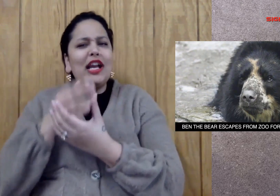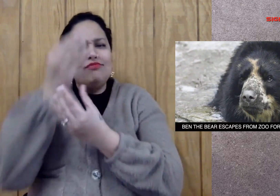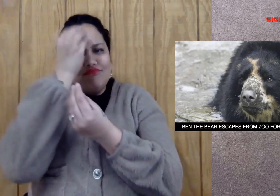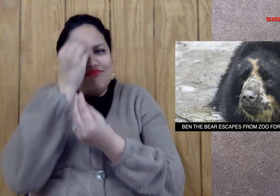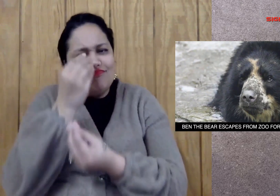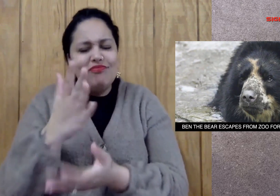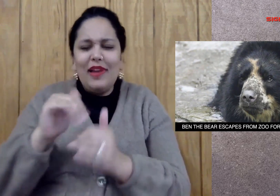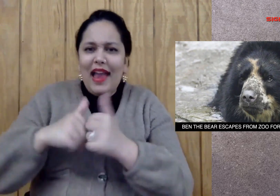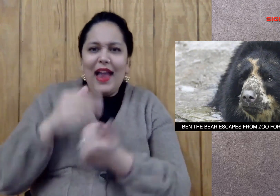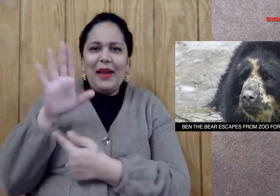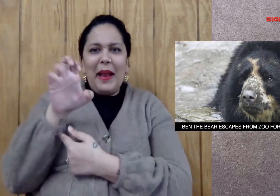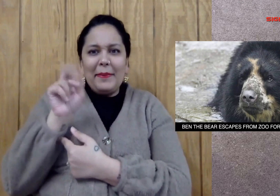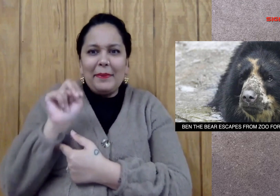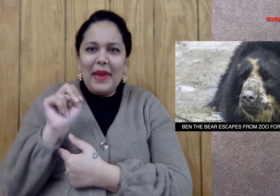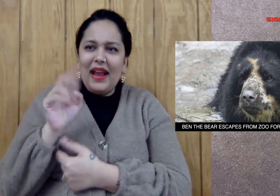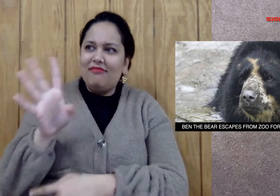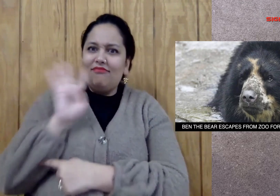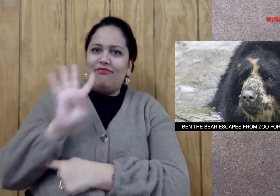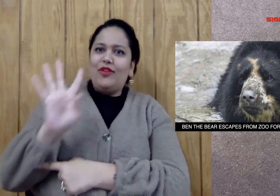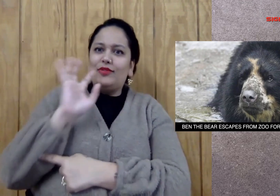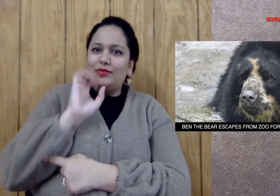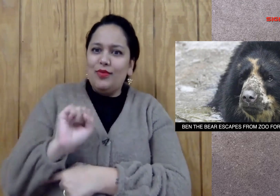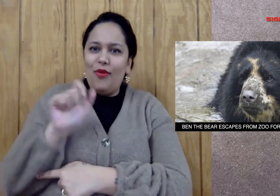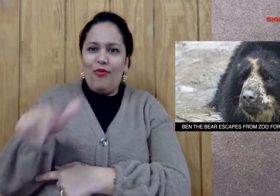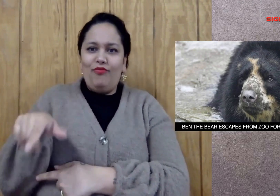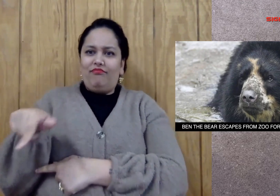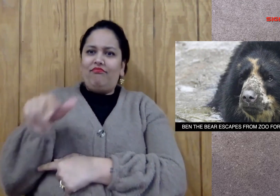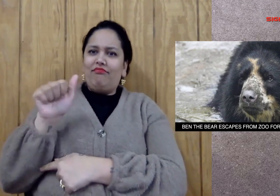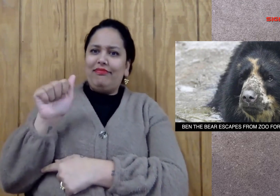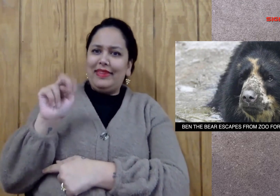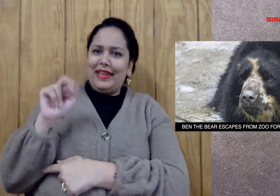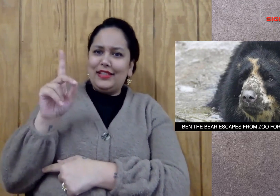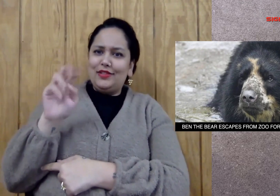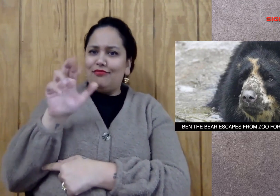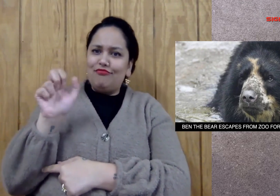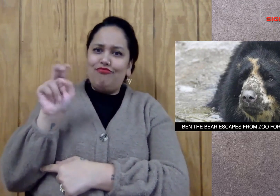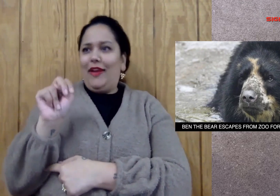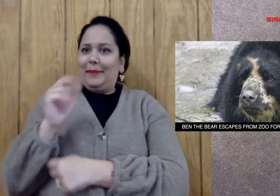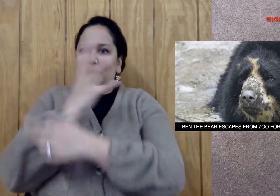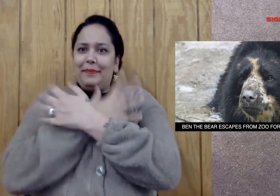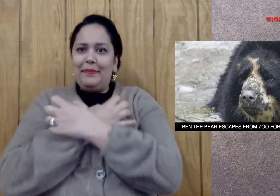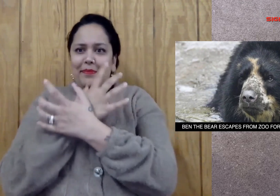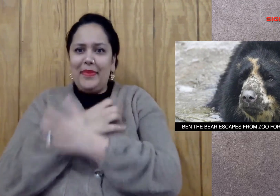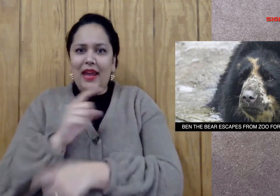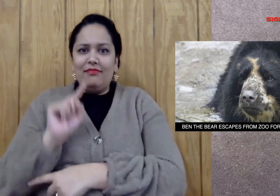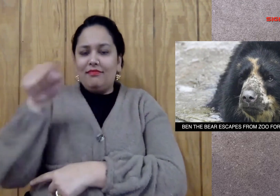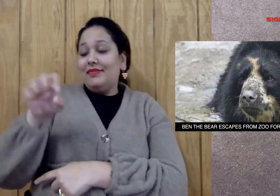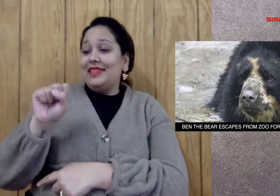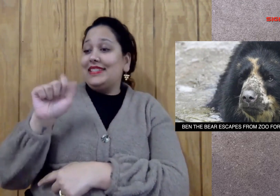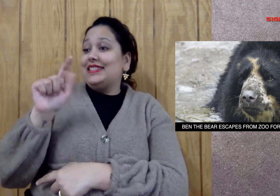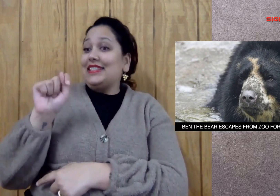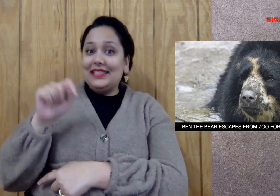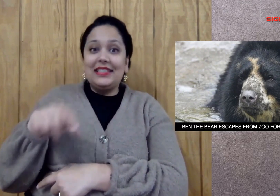Last week we shared the story of how Ben. A four year old Andy and bear at the St. Louis